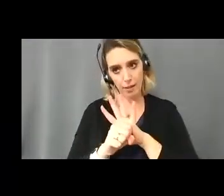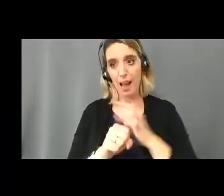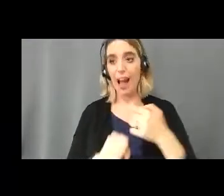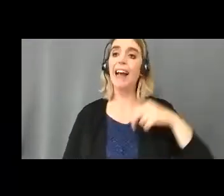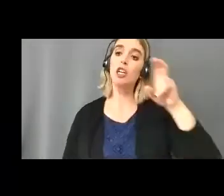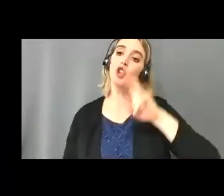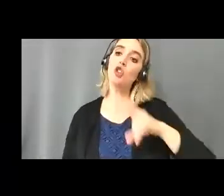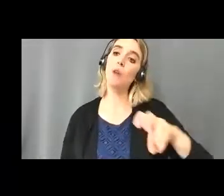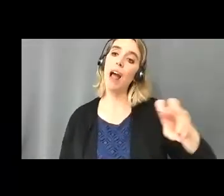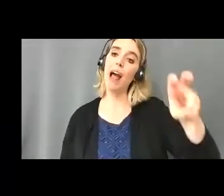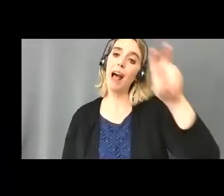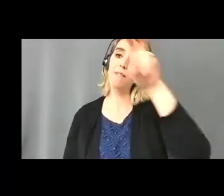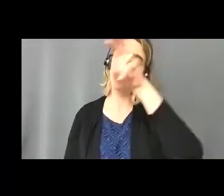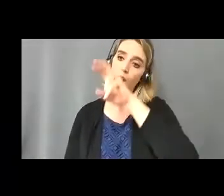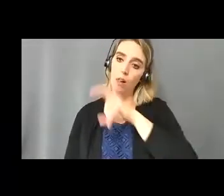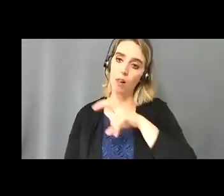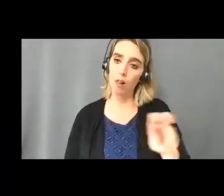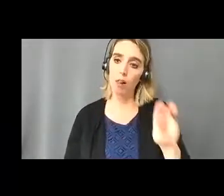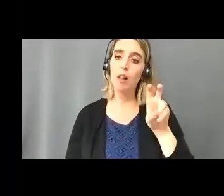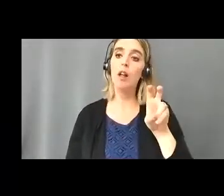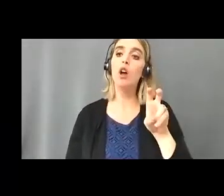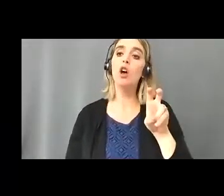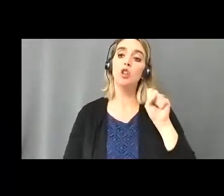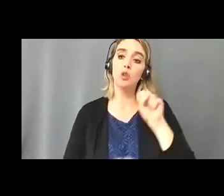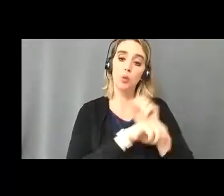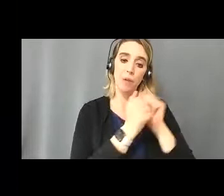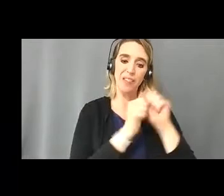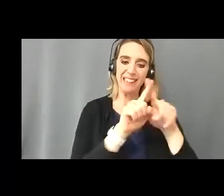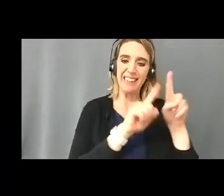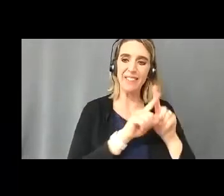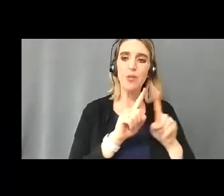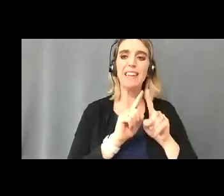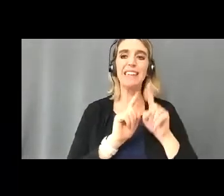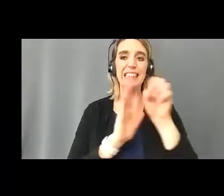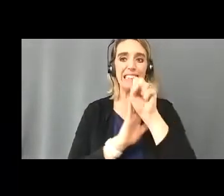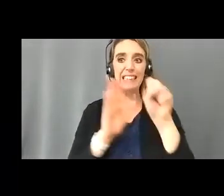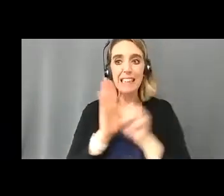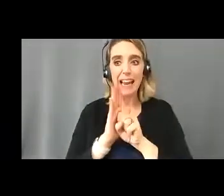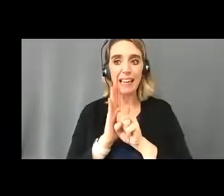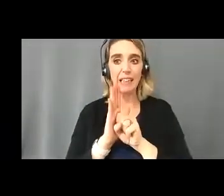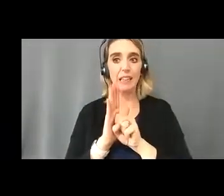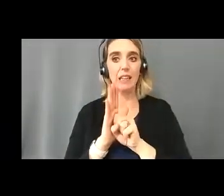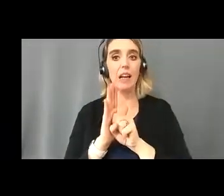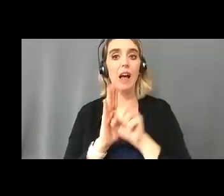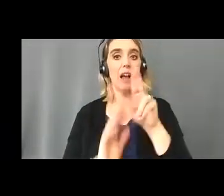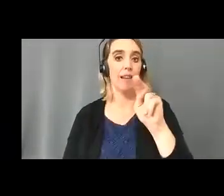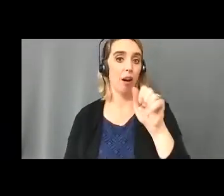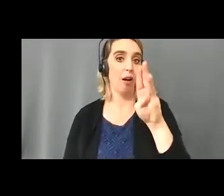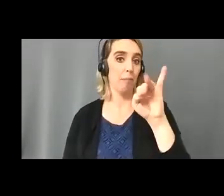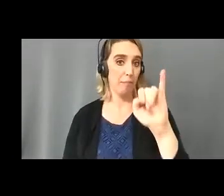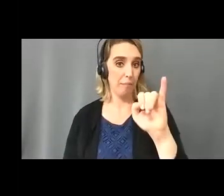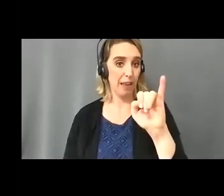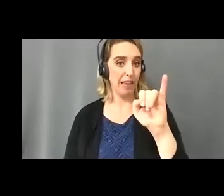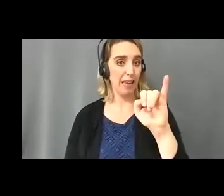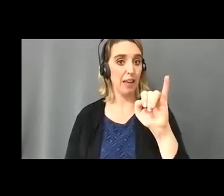to work with the 48 state NAMI organizations and the more than 600 NAMI affiliate organizations,